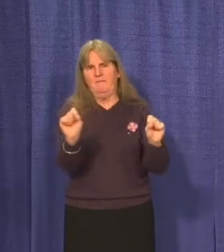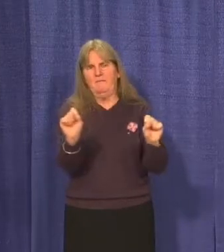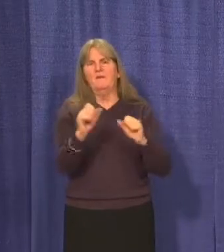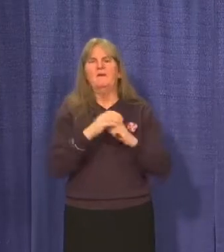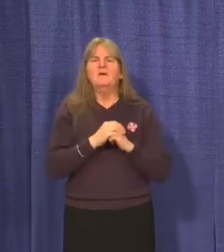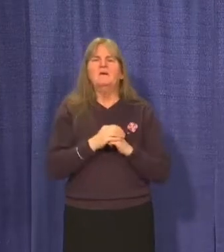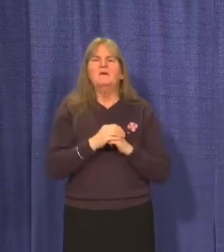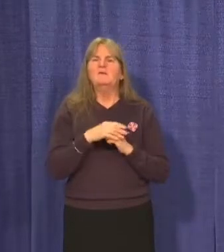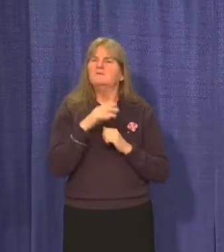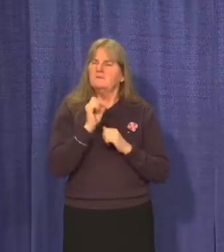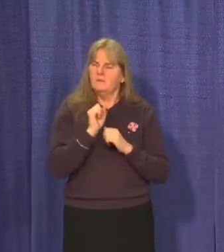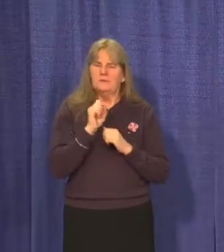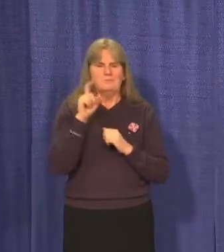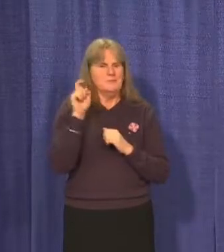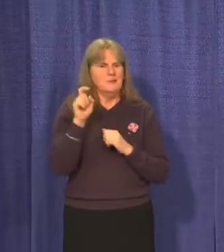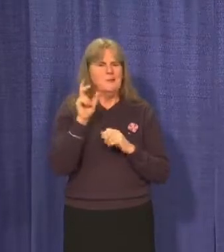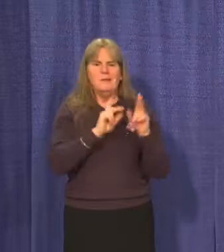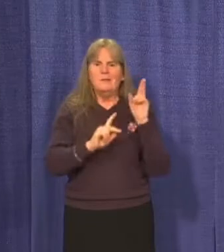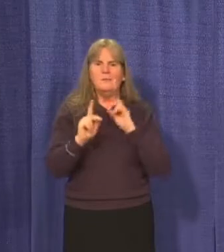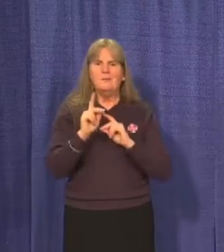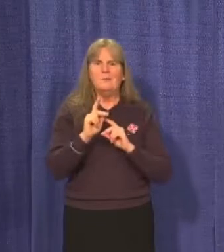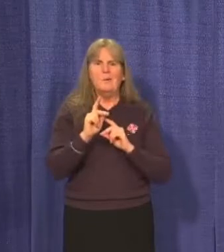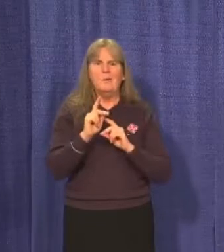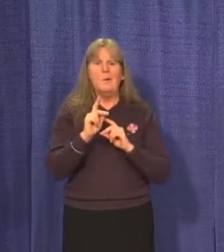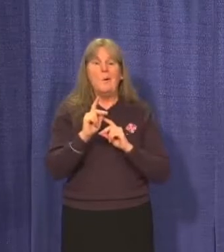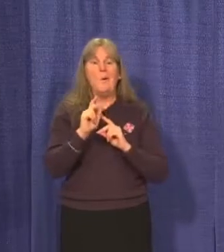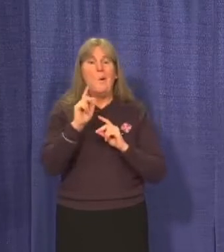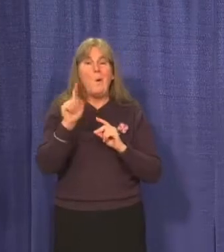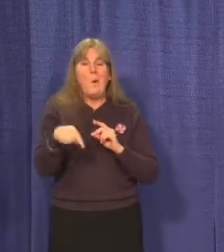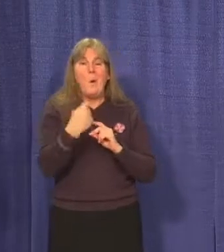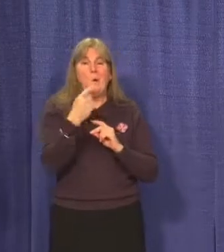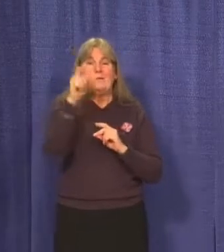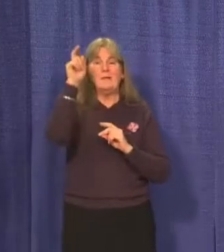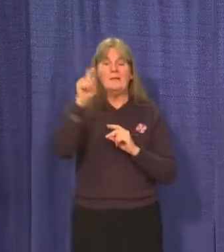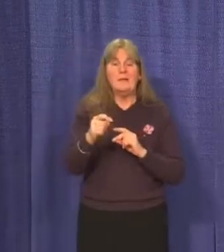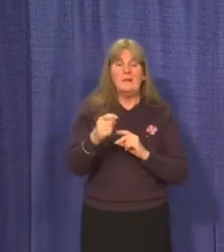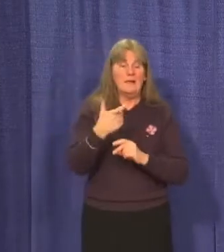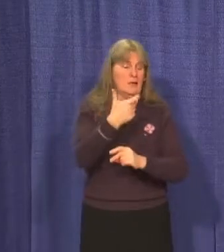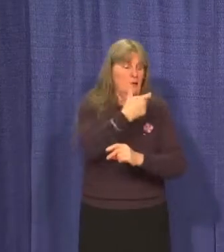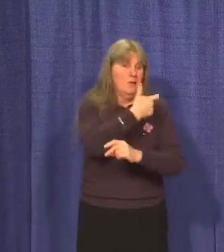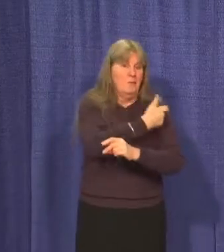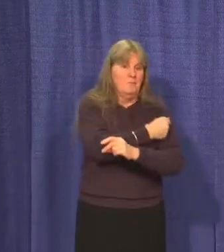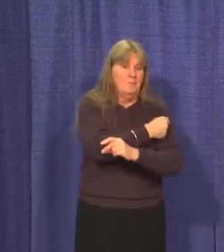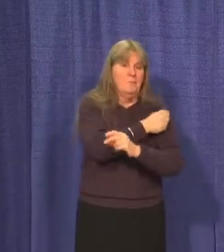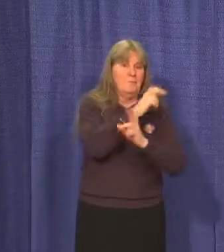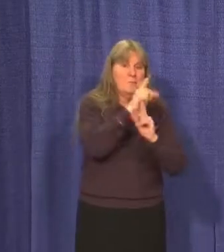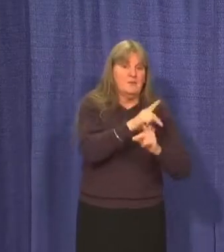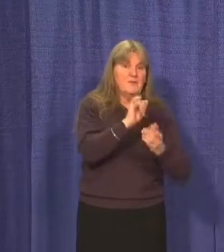You also need people to do that. It is not just the immunize is, it is the greeters and the